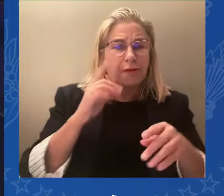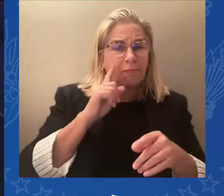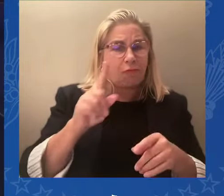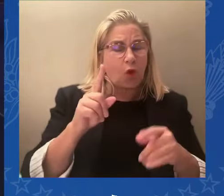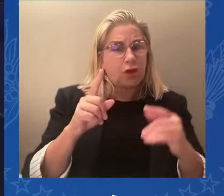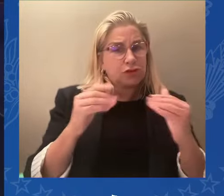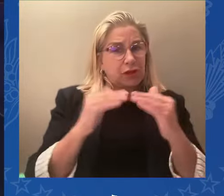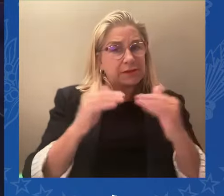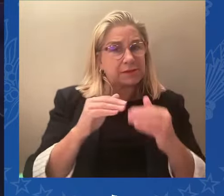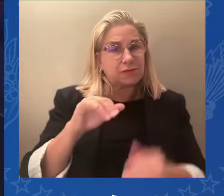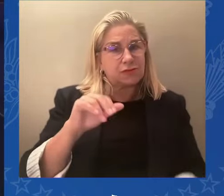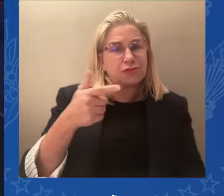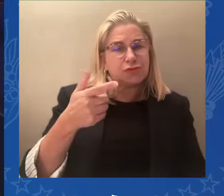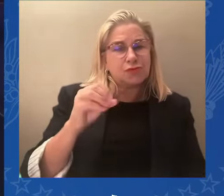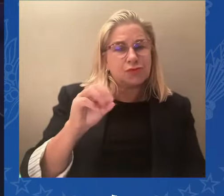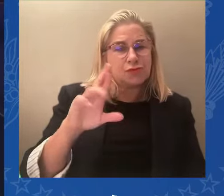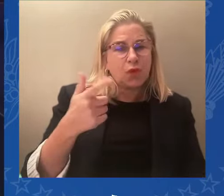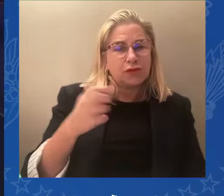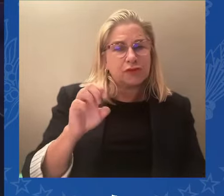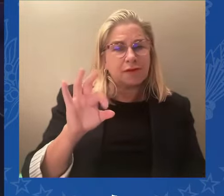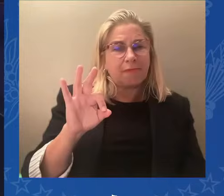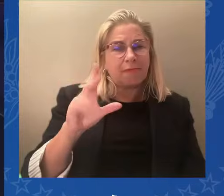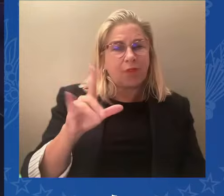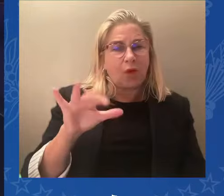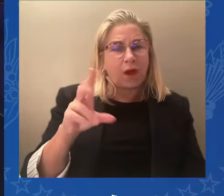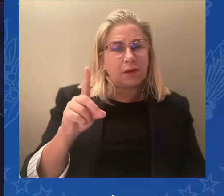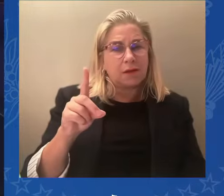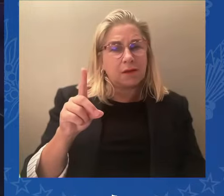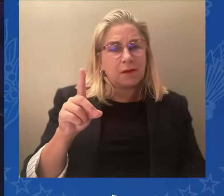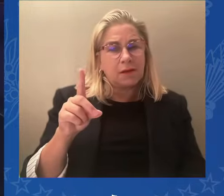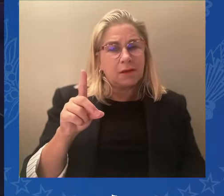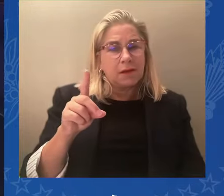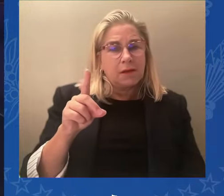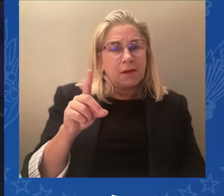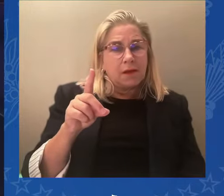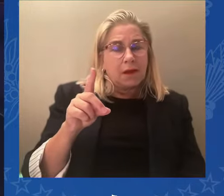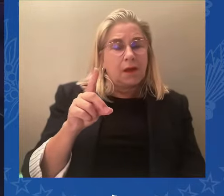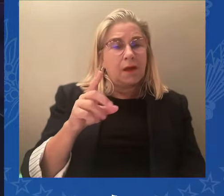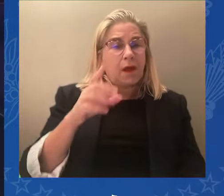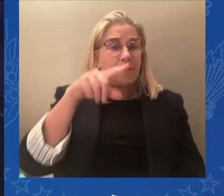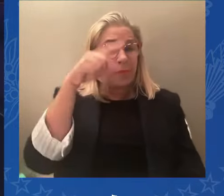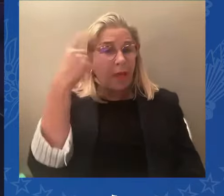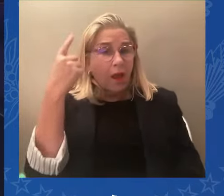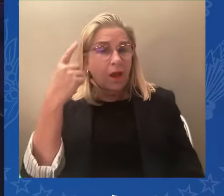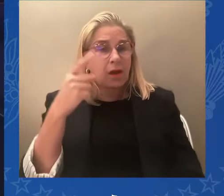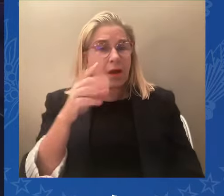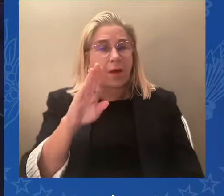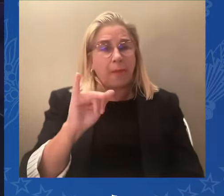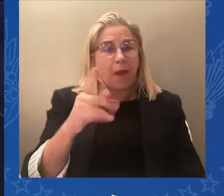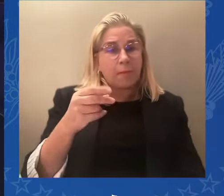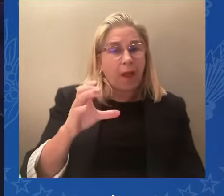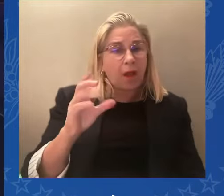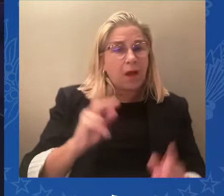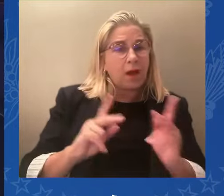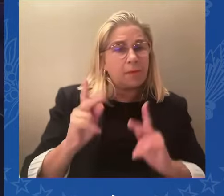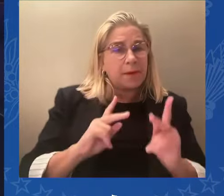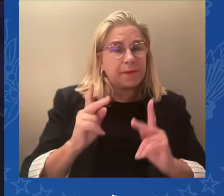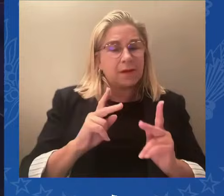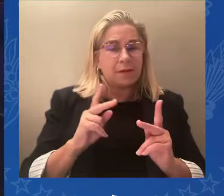Right now, his running mate is attacking Hara- -- Haitian Americans in Ohio. It’s wrong. It’s got to stop.